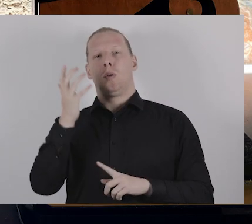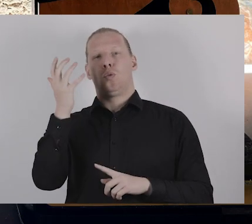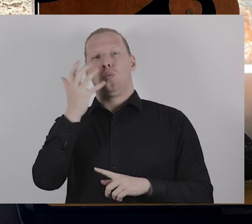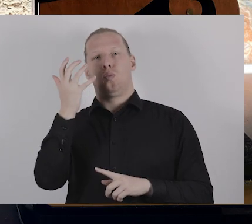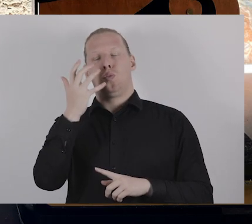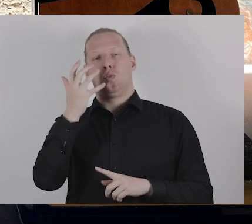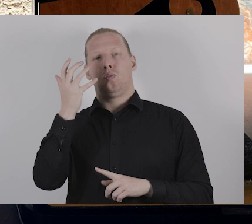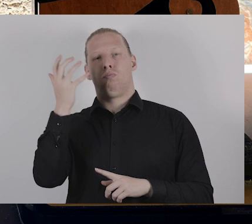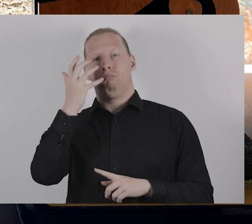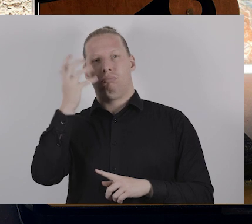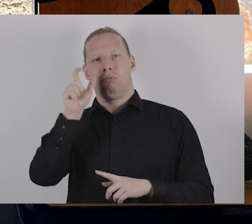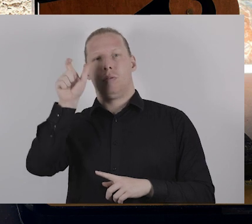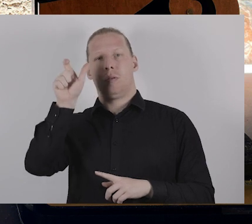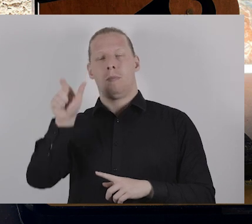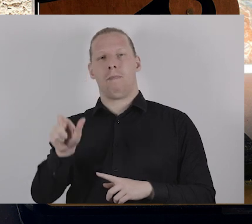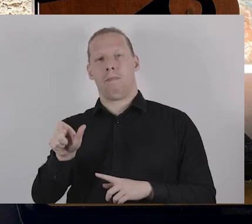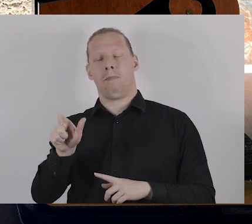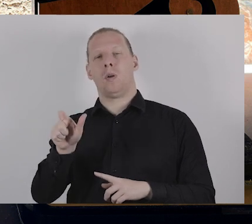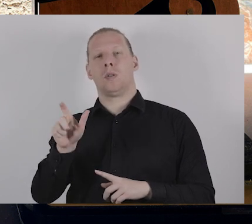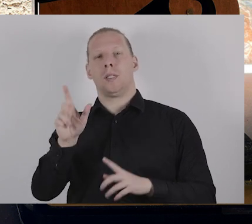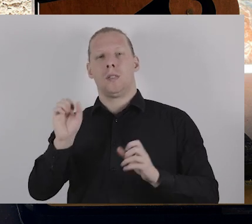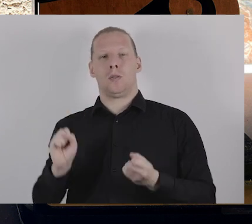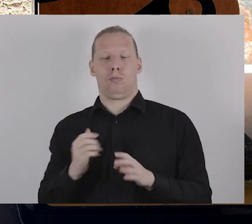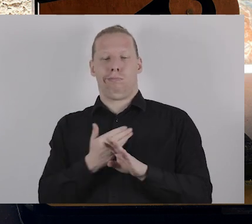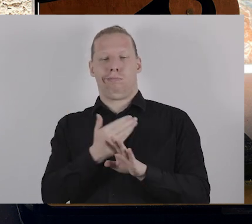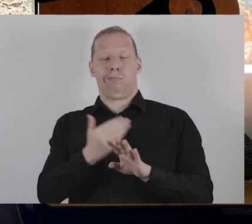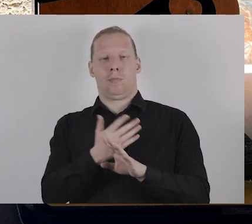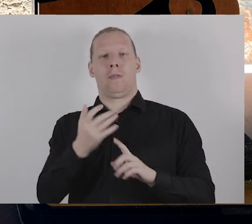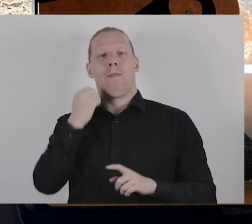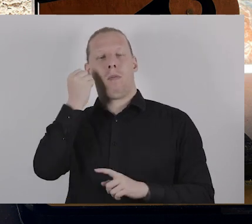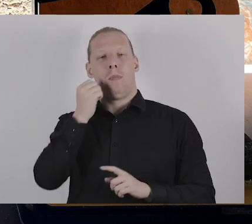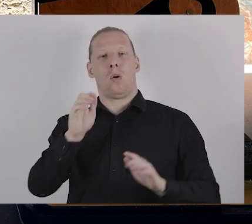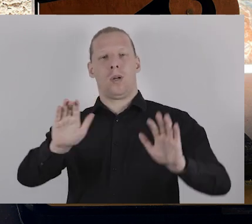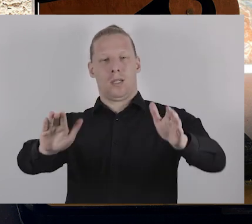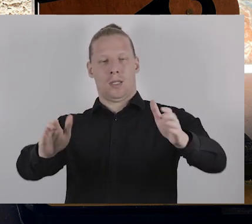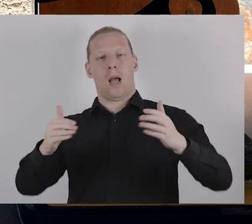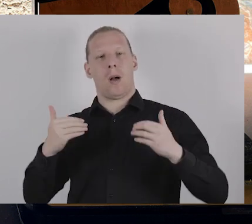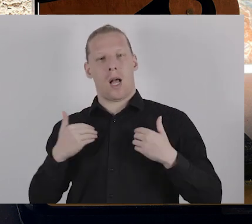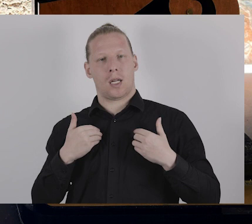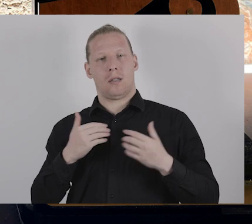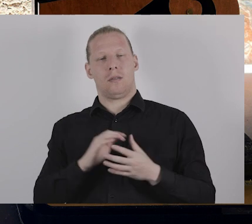recognises outstanding contribution to traditional Māori performing arts.